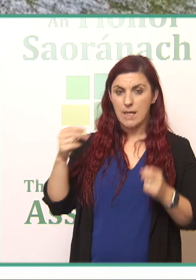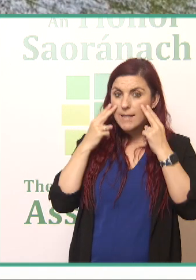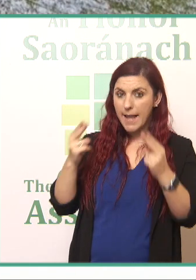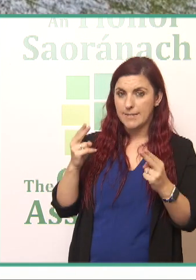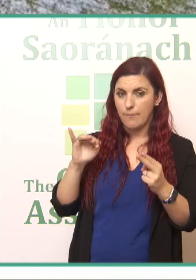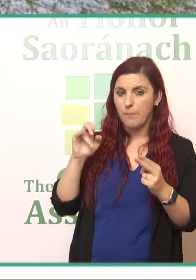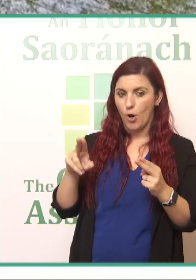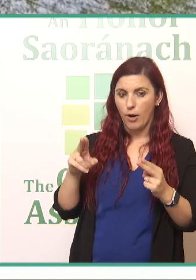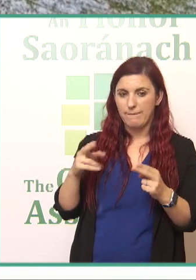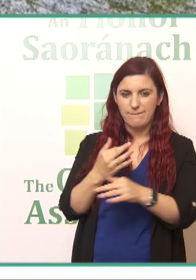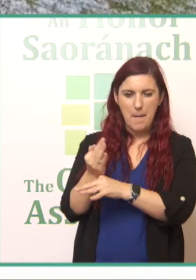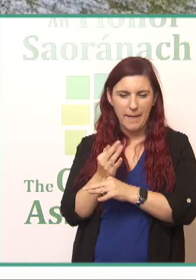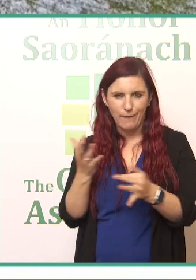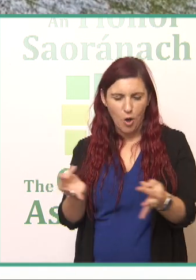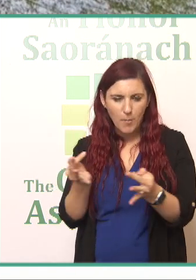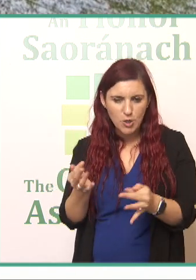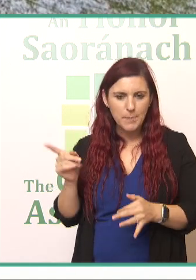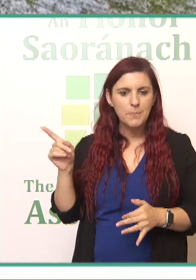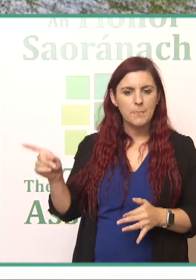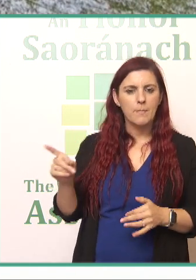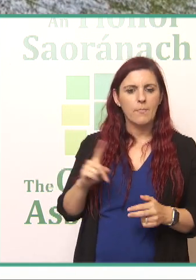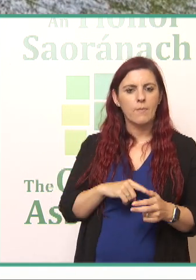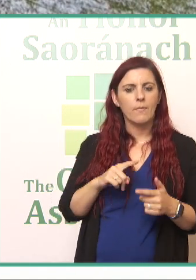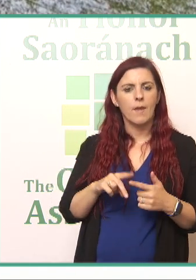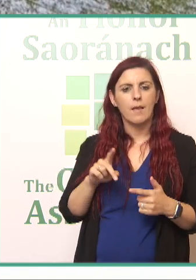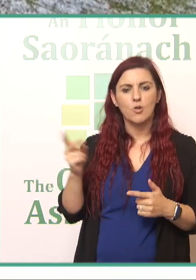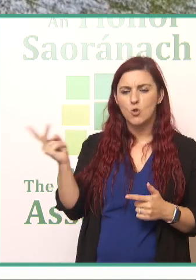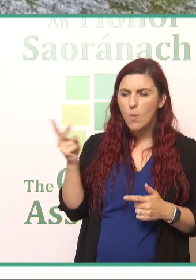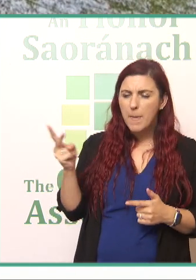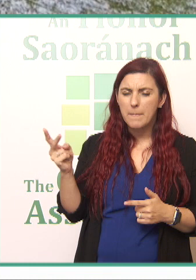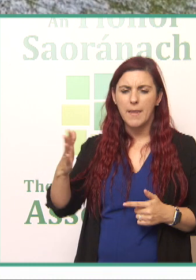these guys are phenomenal Oliver and his father Pat are a tonic they love their place they love